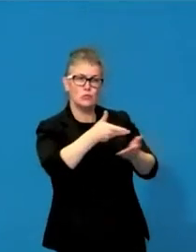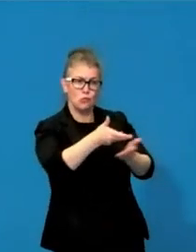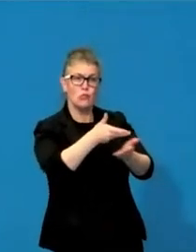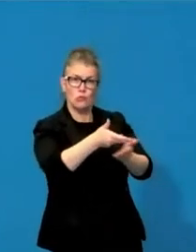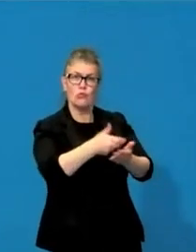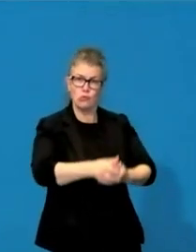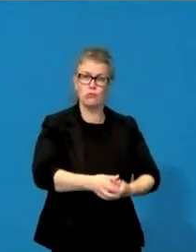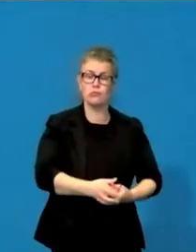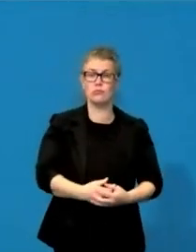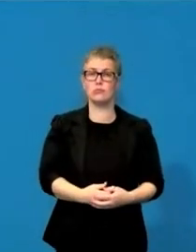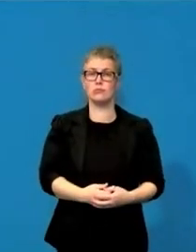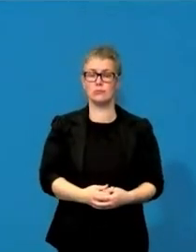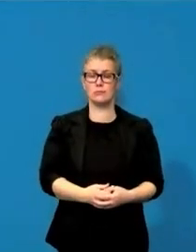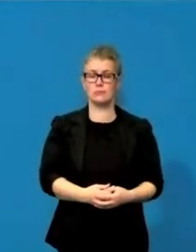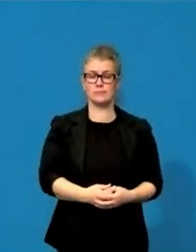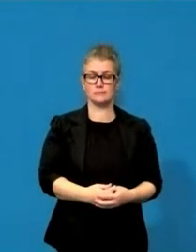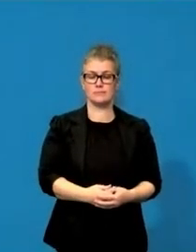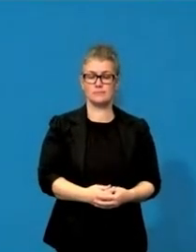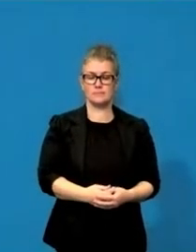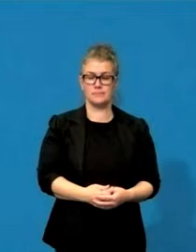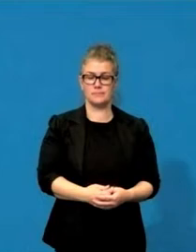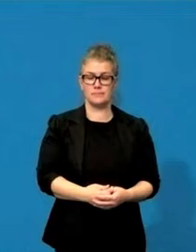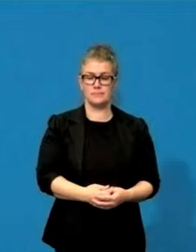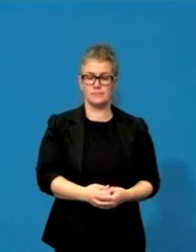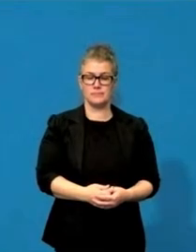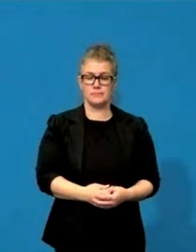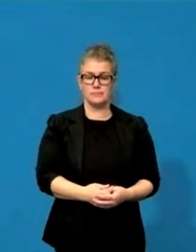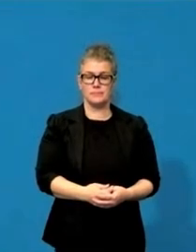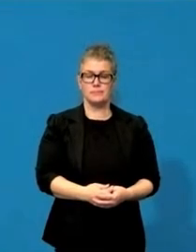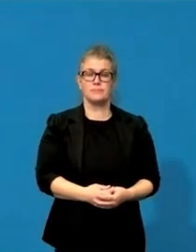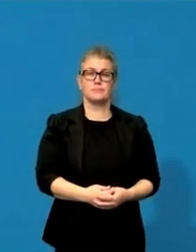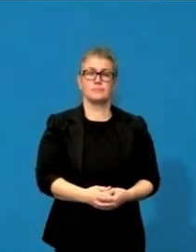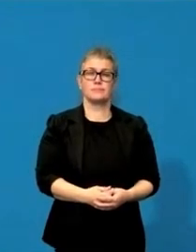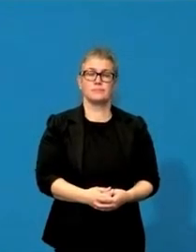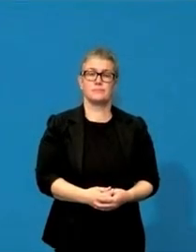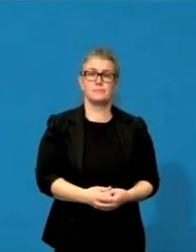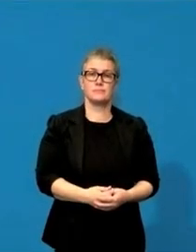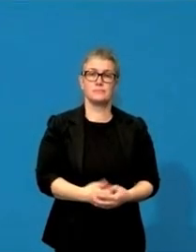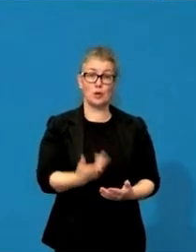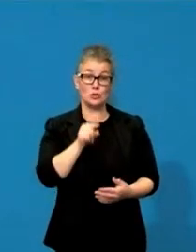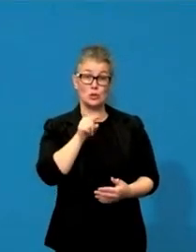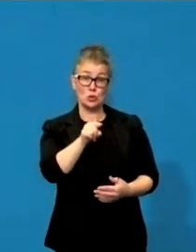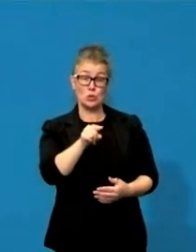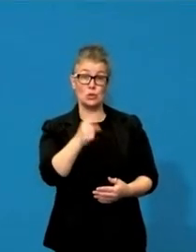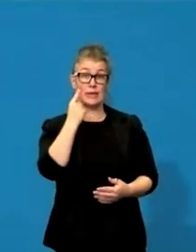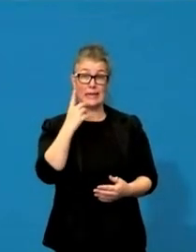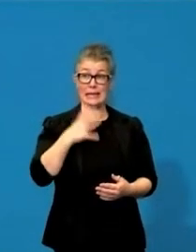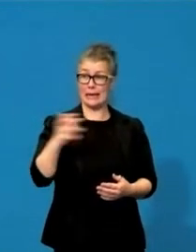Who are they talking to. And for yourself, did you think that you needed any interpreter or do you